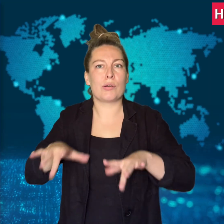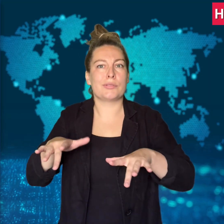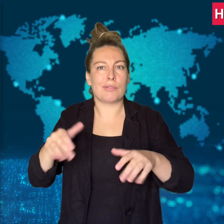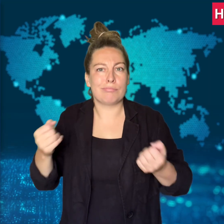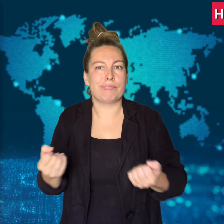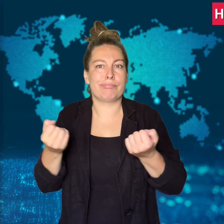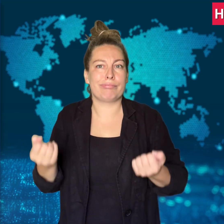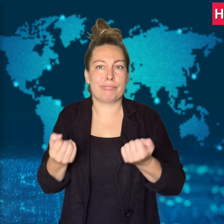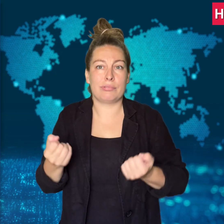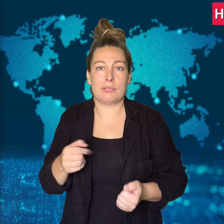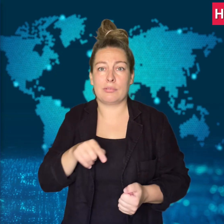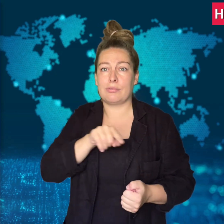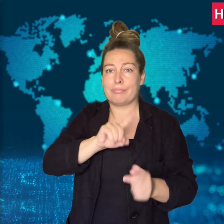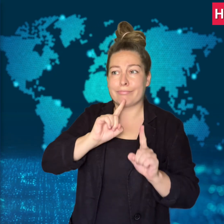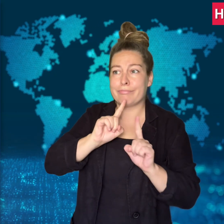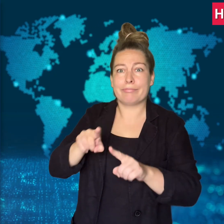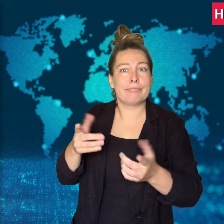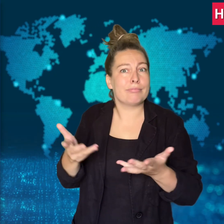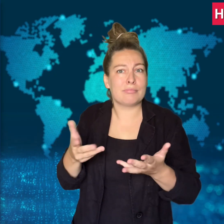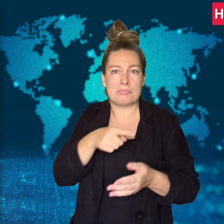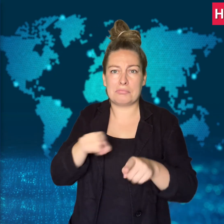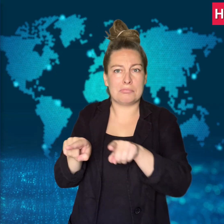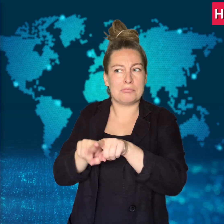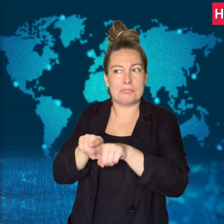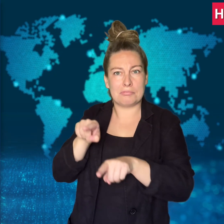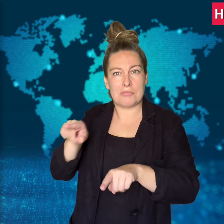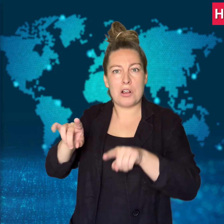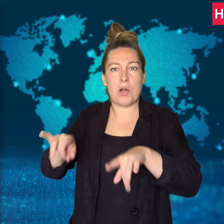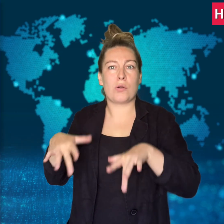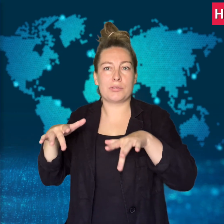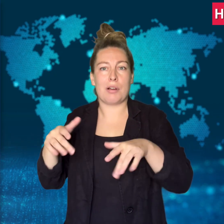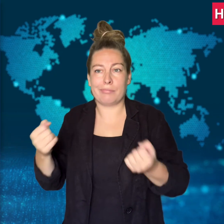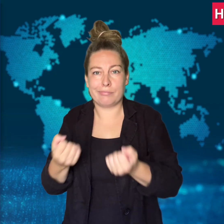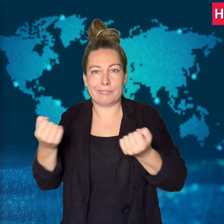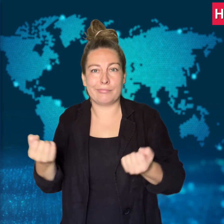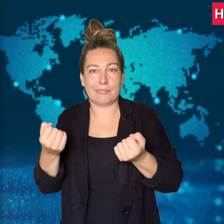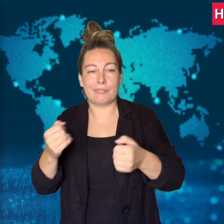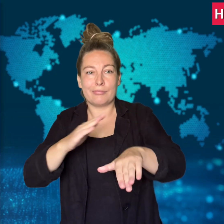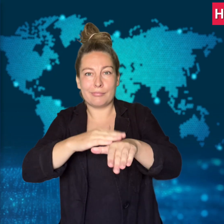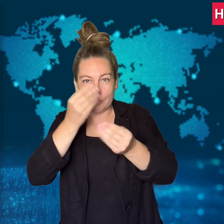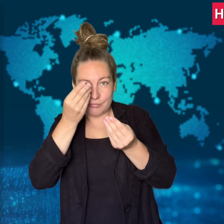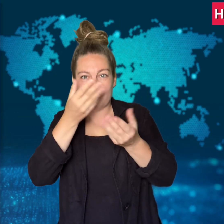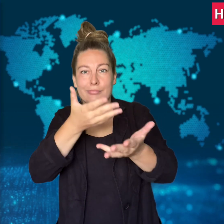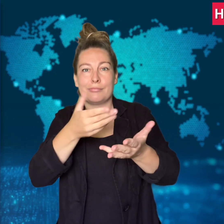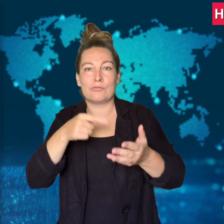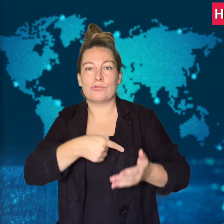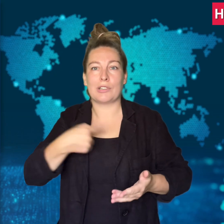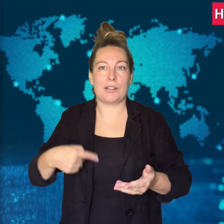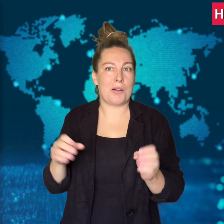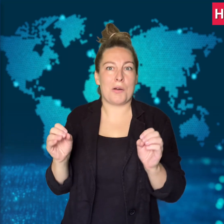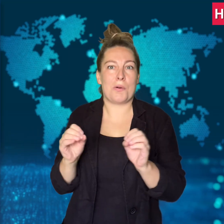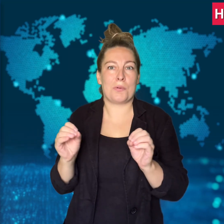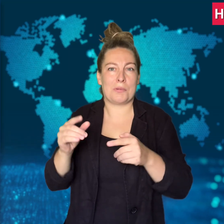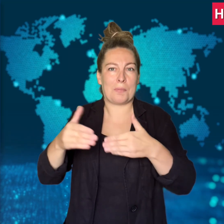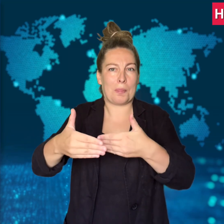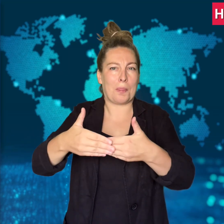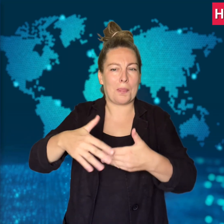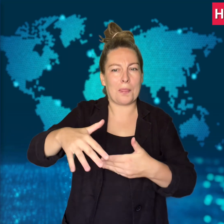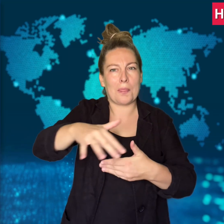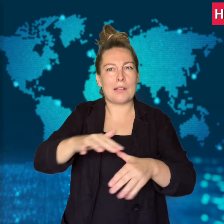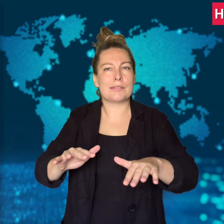in disputed South China Sea waters. Australia has acknowledged its forces